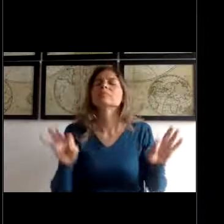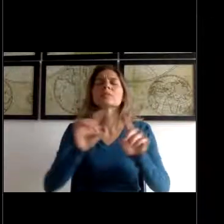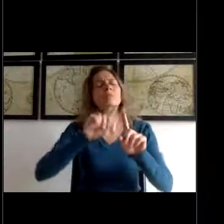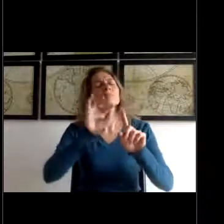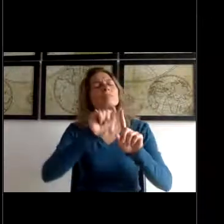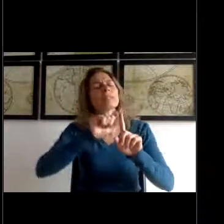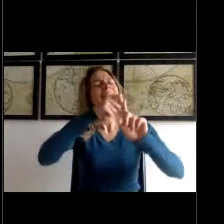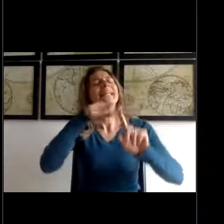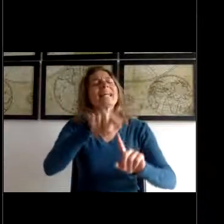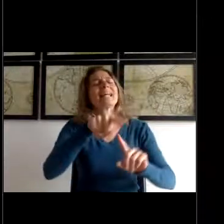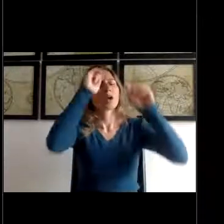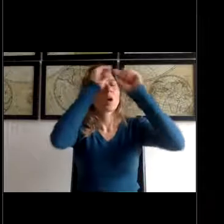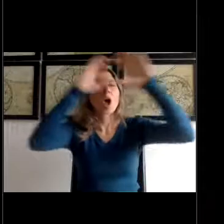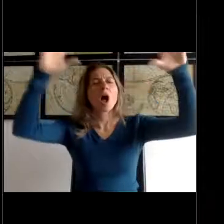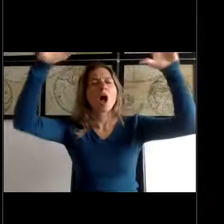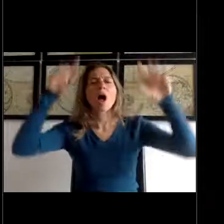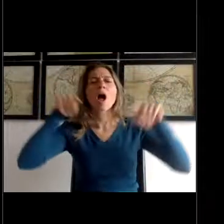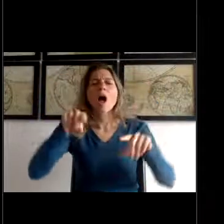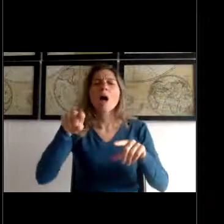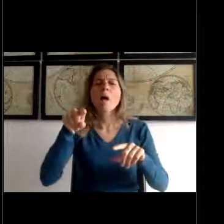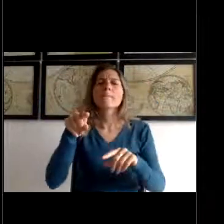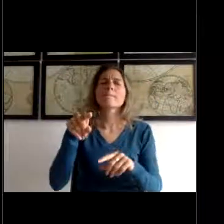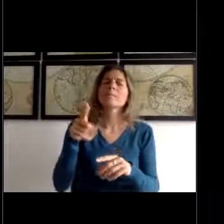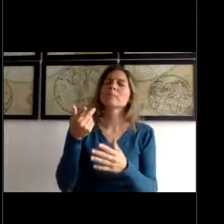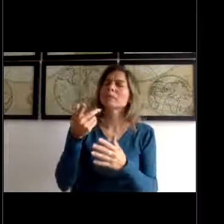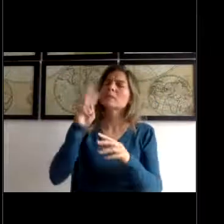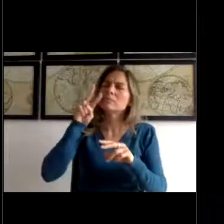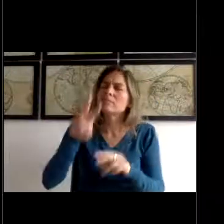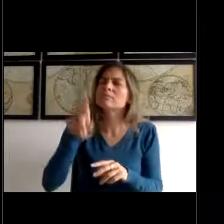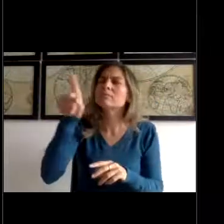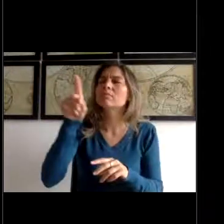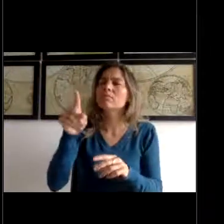Look at volunteerism and its importance for the Sustainable Development.